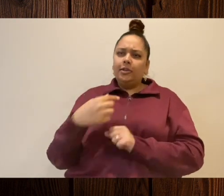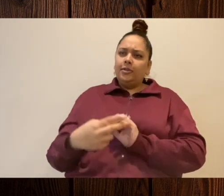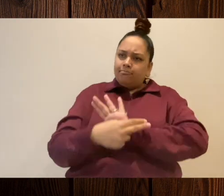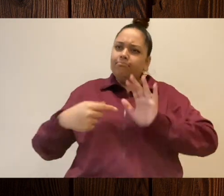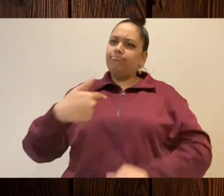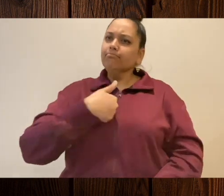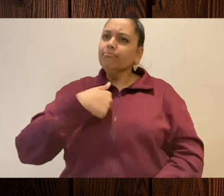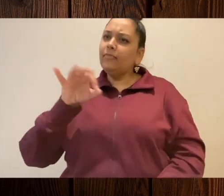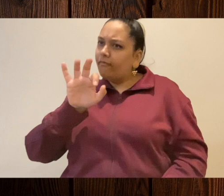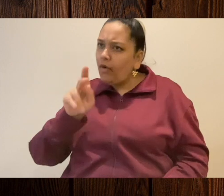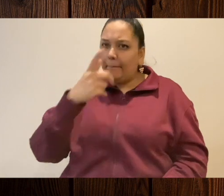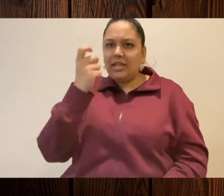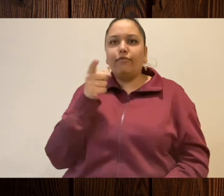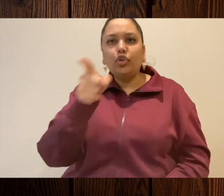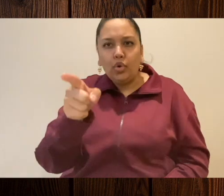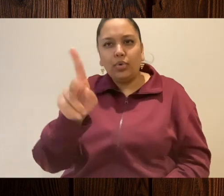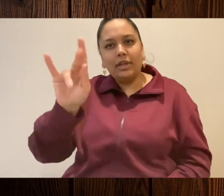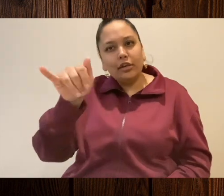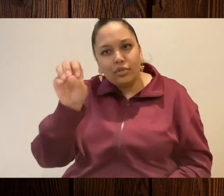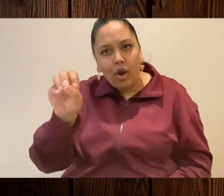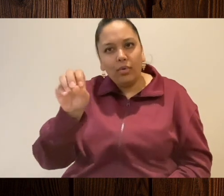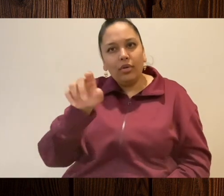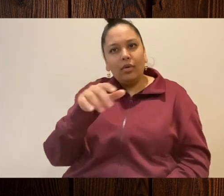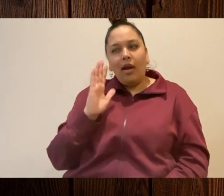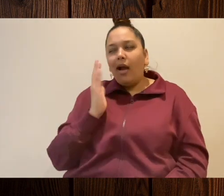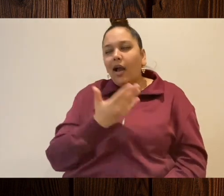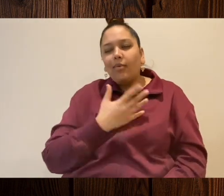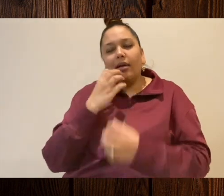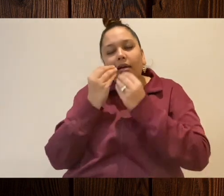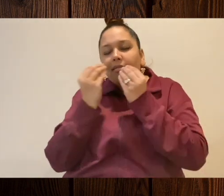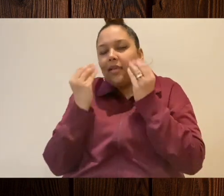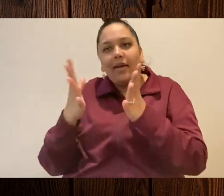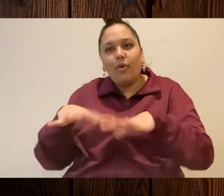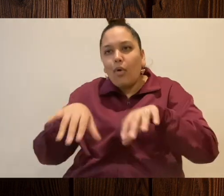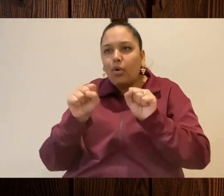in my writing. Always. So I just think that's interesting. I'm